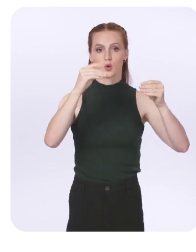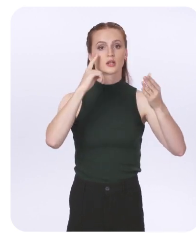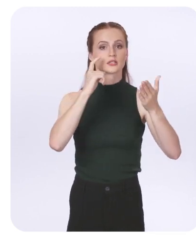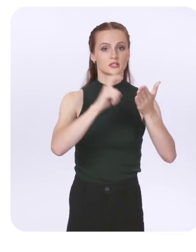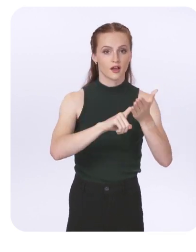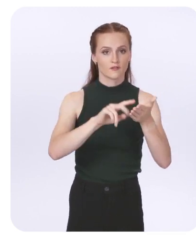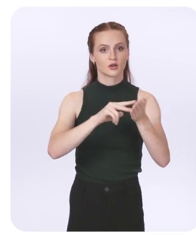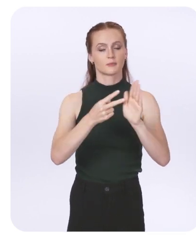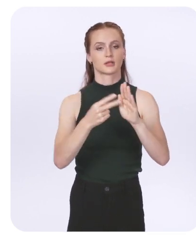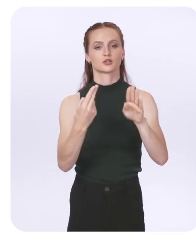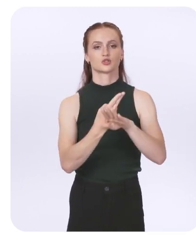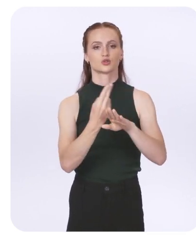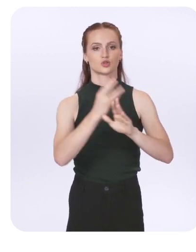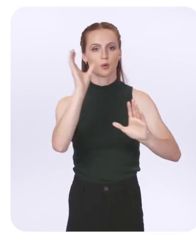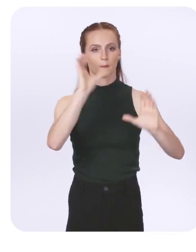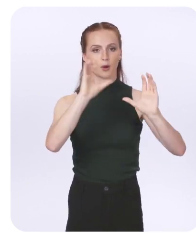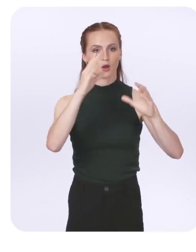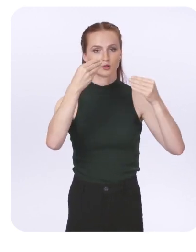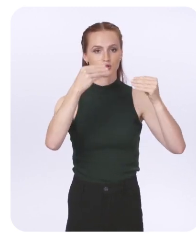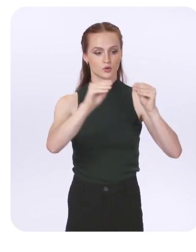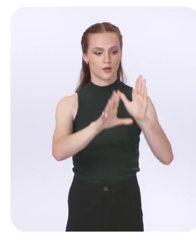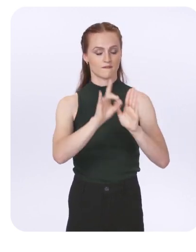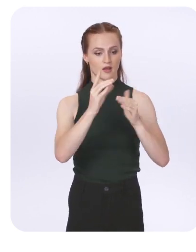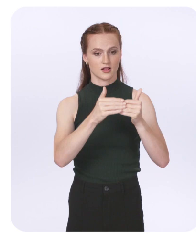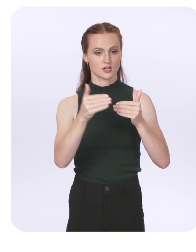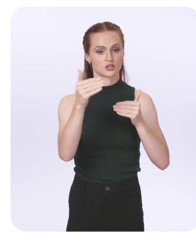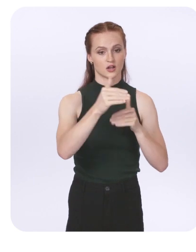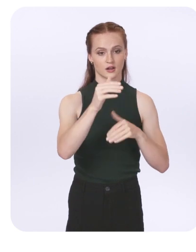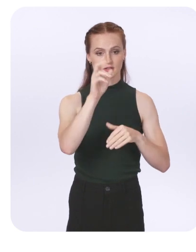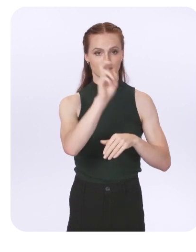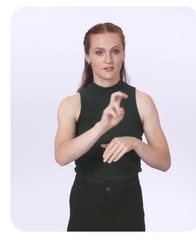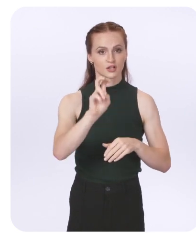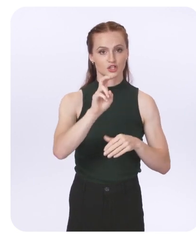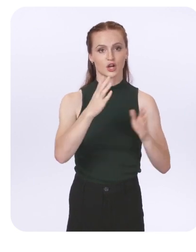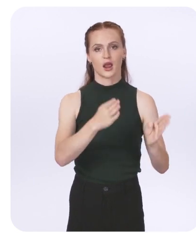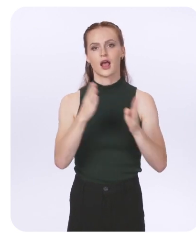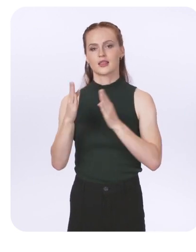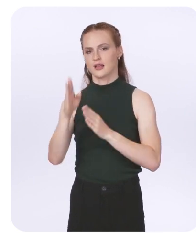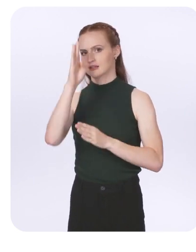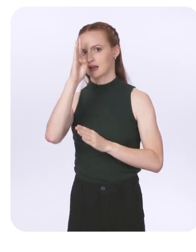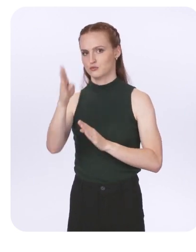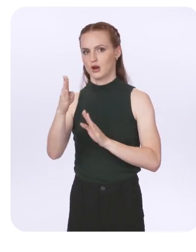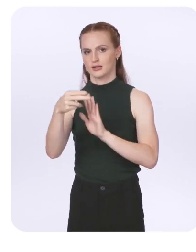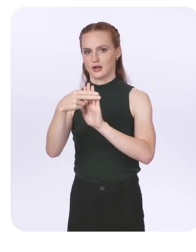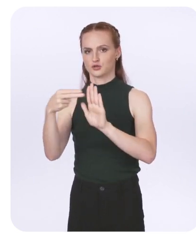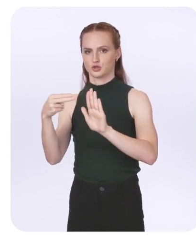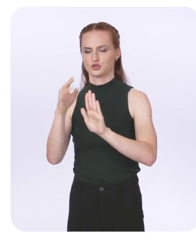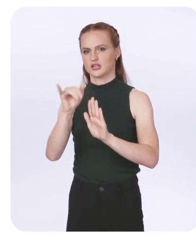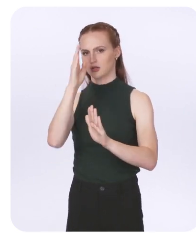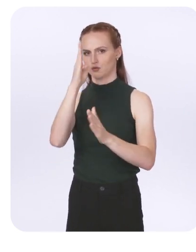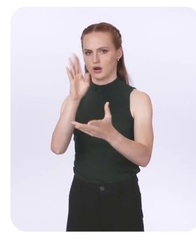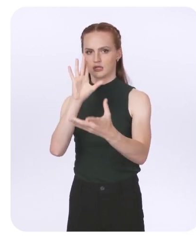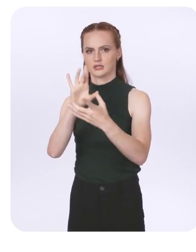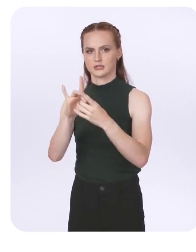For those of you who immediately think: Are you crazy? The trailer is the most important! Bear with me.